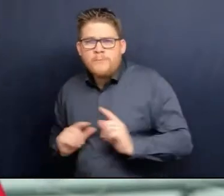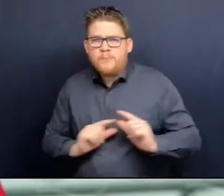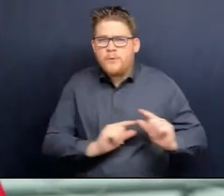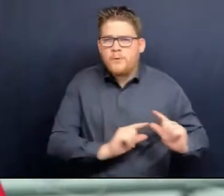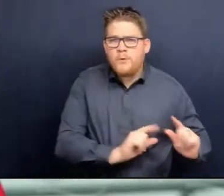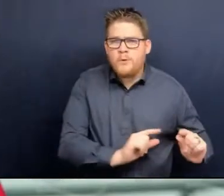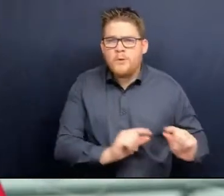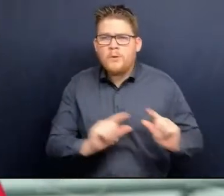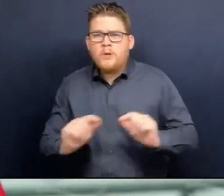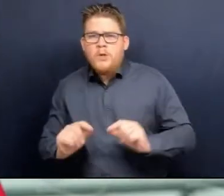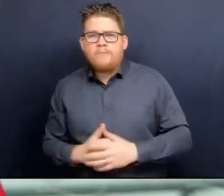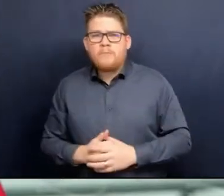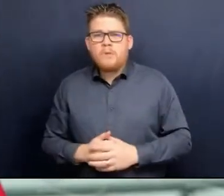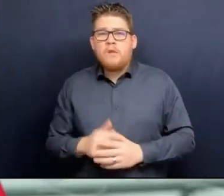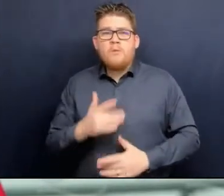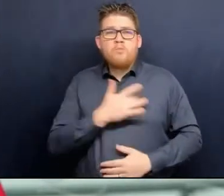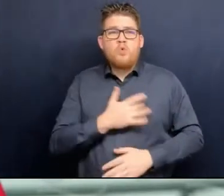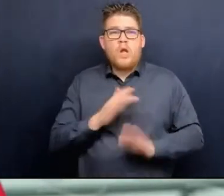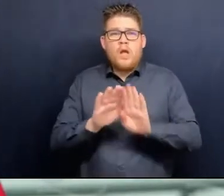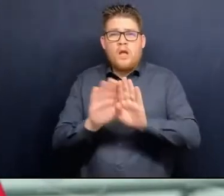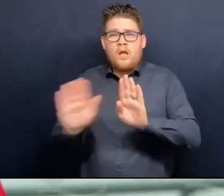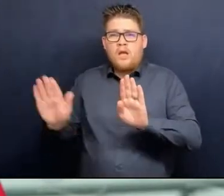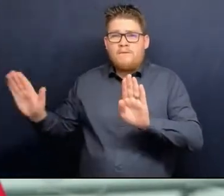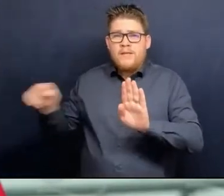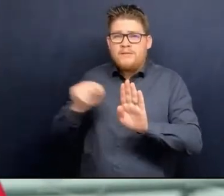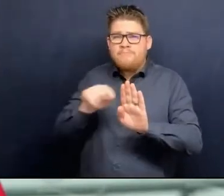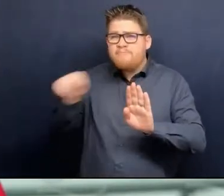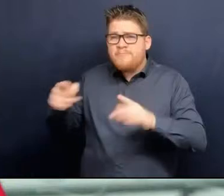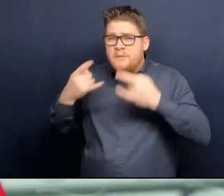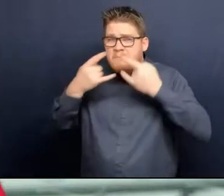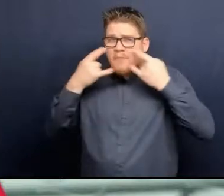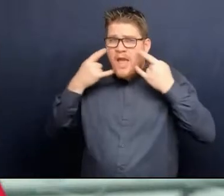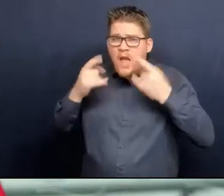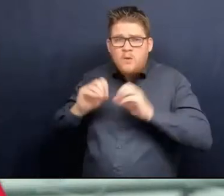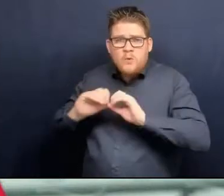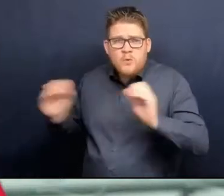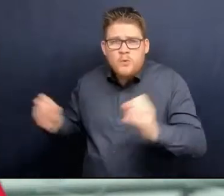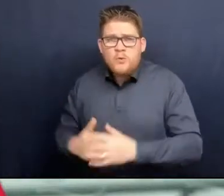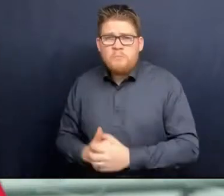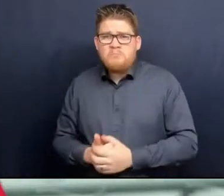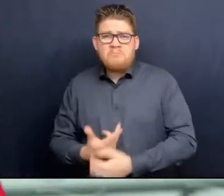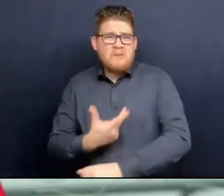people is they look at other provinces who are you know,